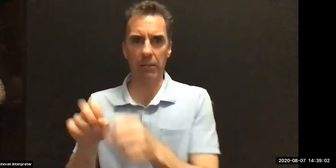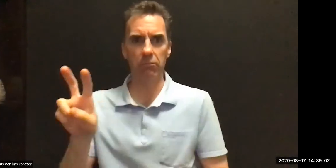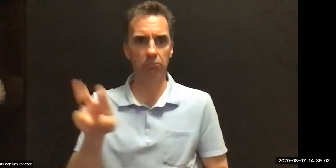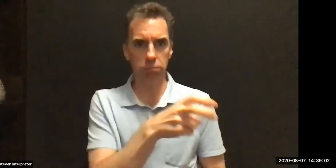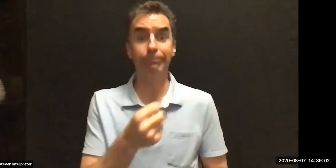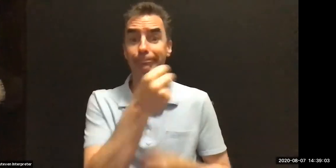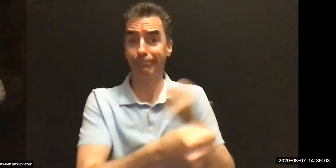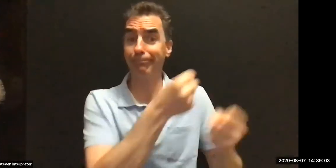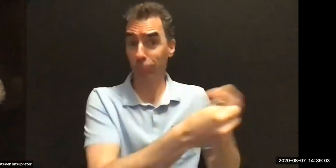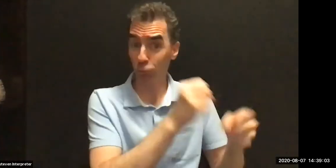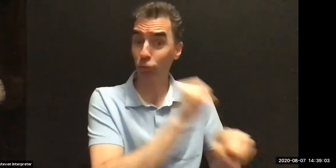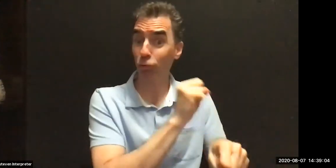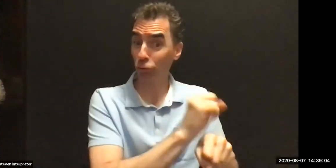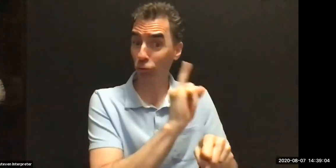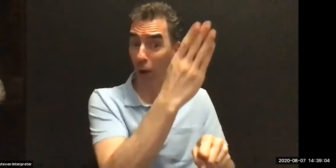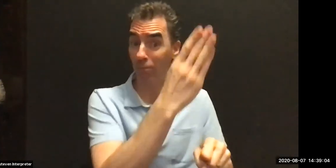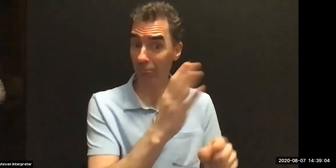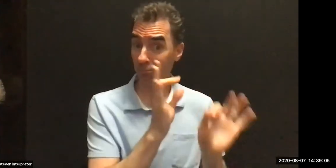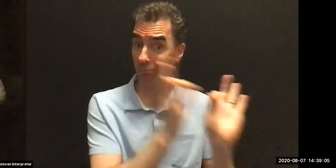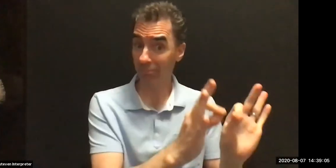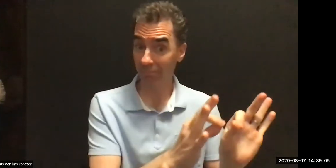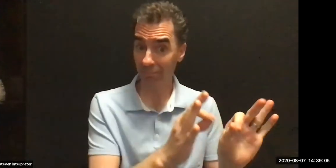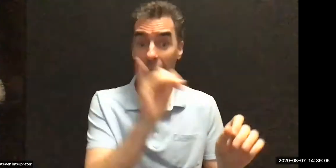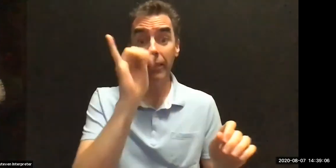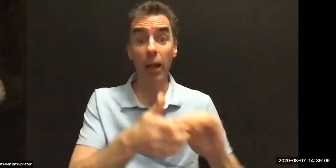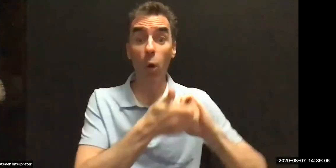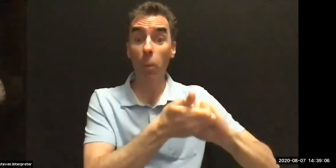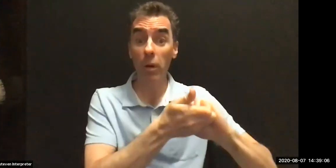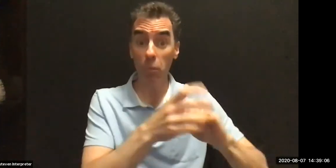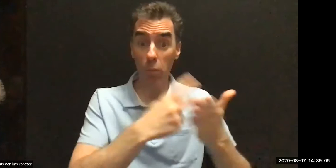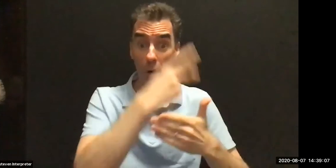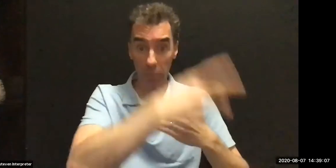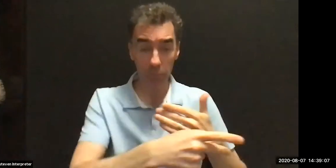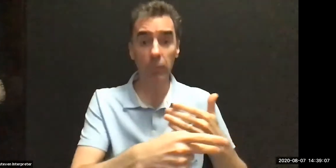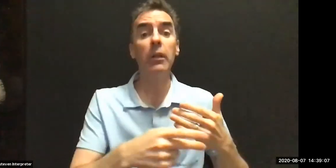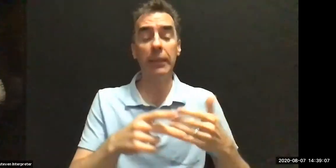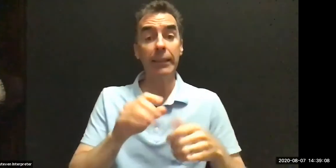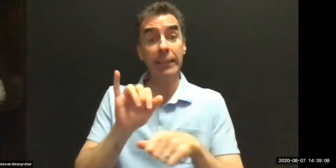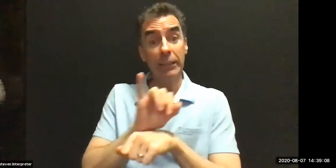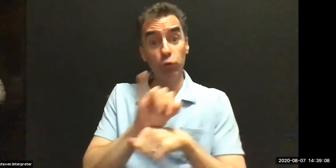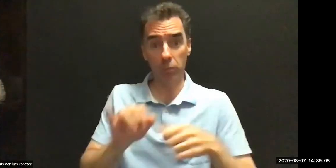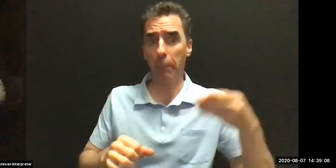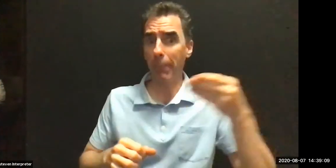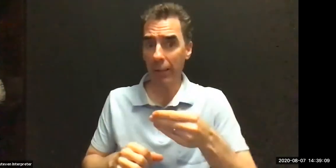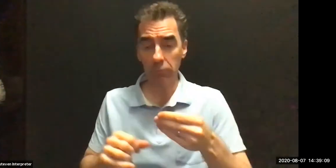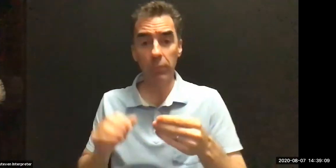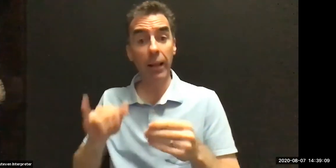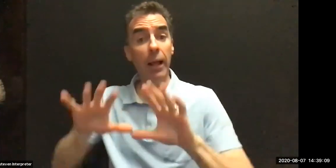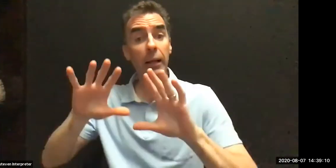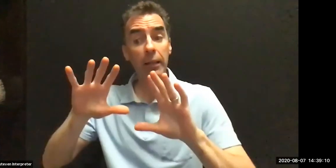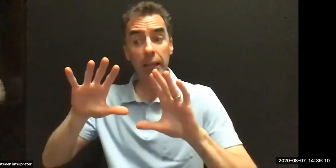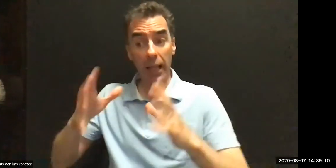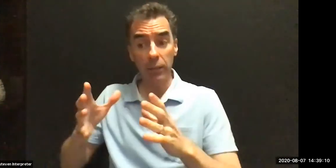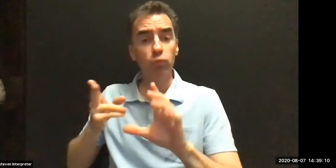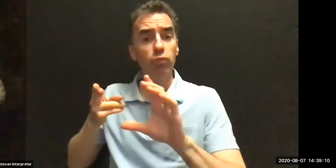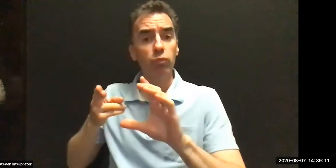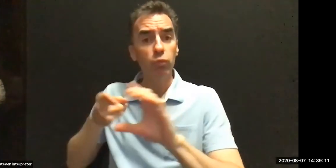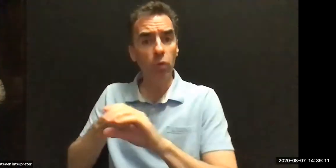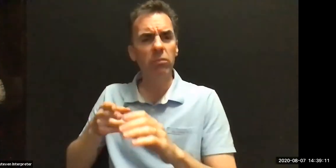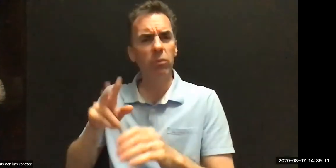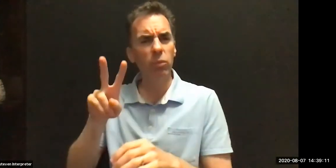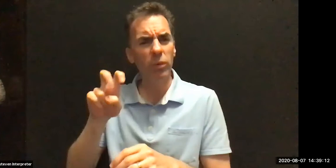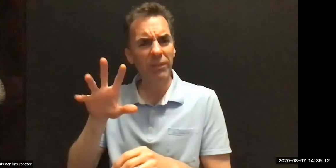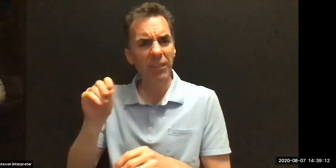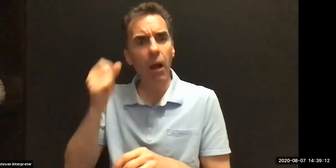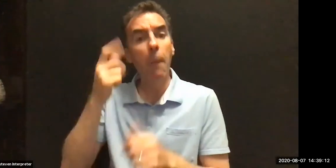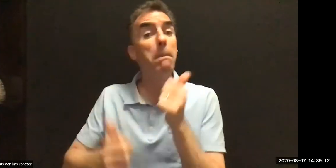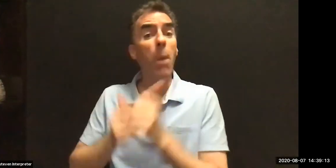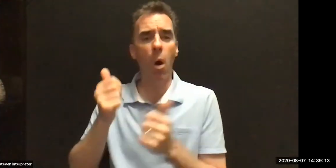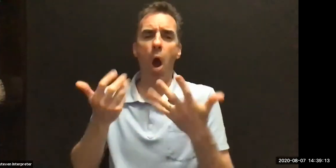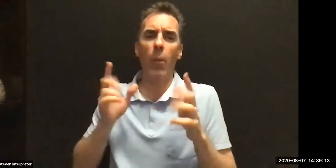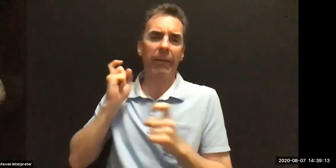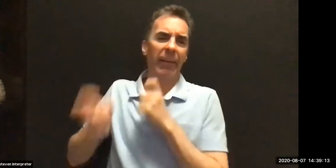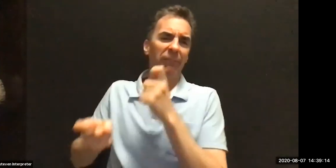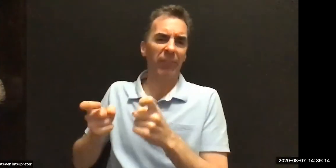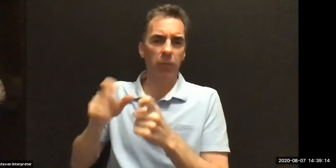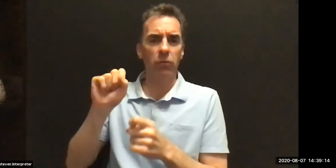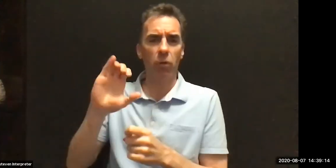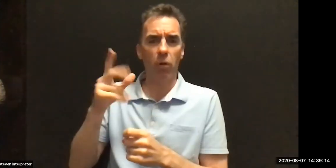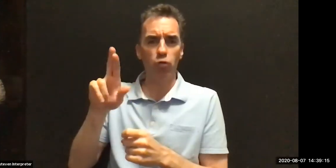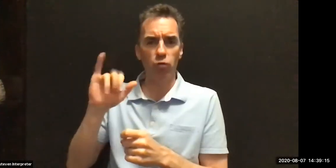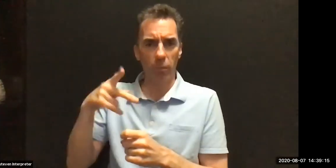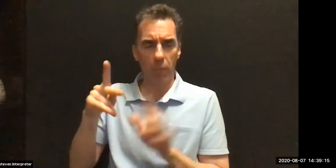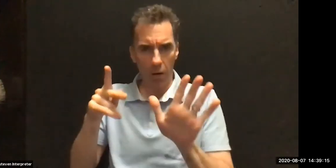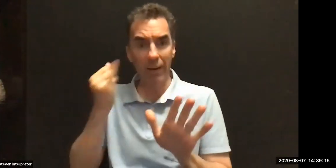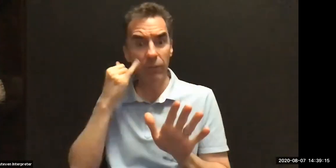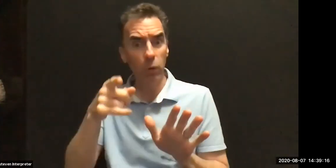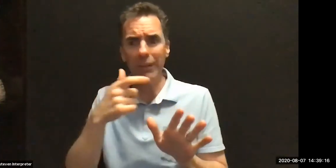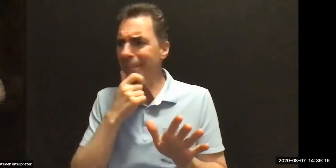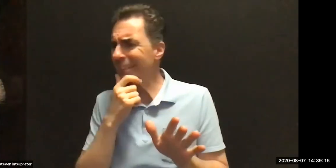Channelle Charest: All of our internships or cohort programs are paid internships, all of our entry level classes start at $250 a class majority of them are scholarships. So if you need additional funding help that is super available to you.